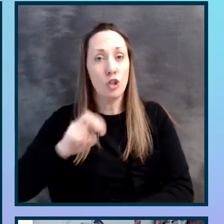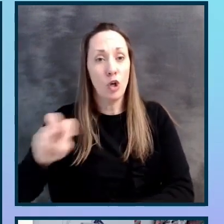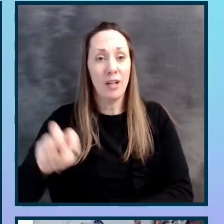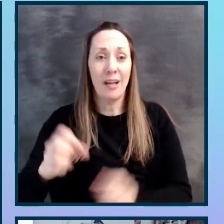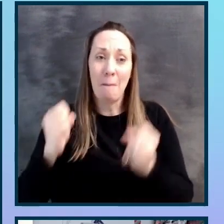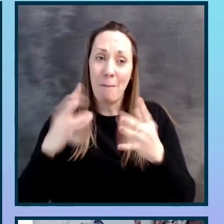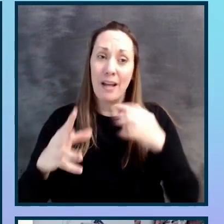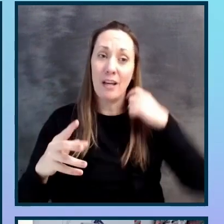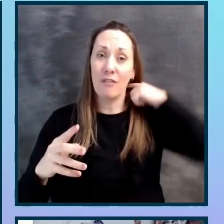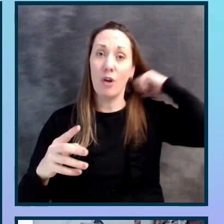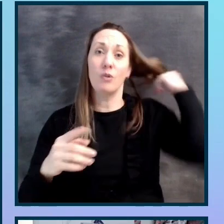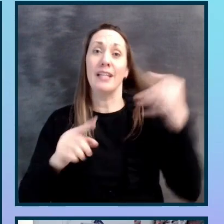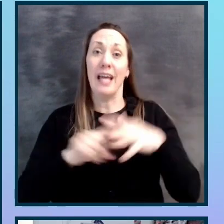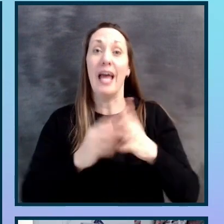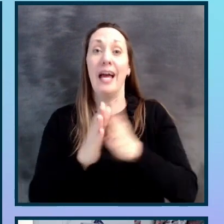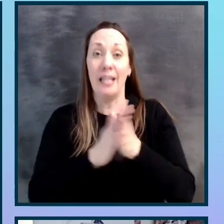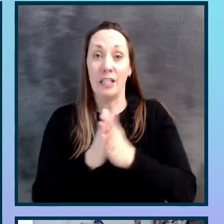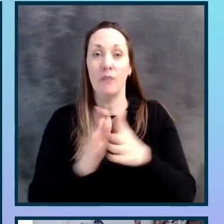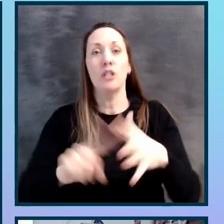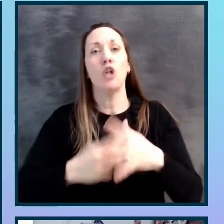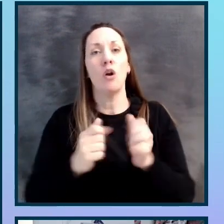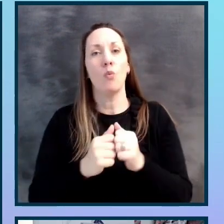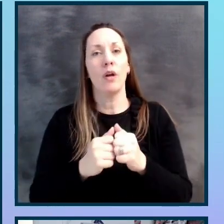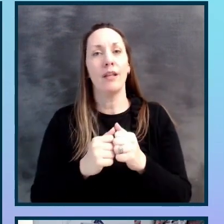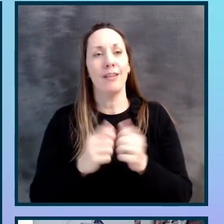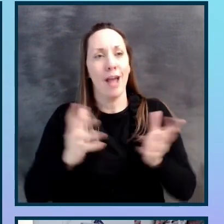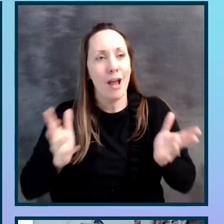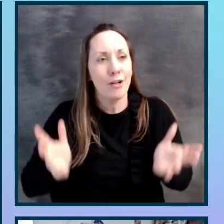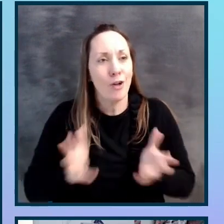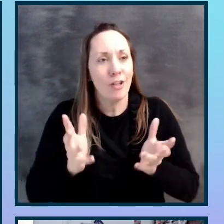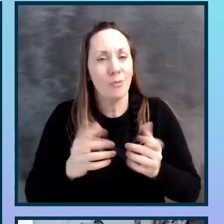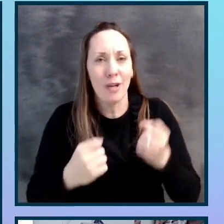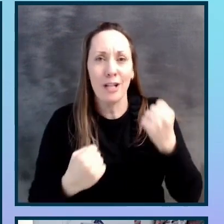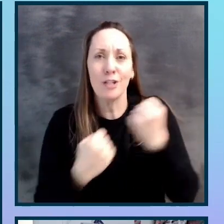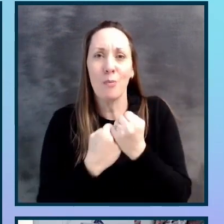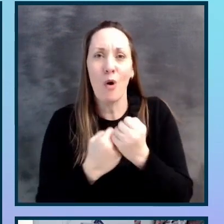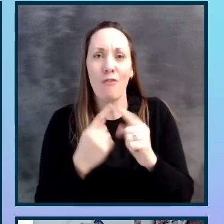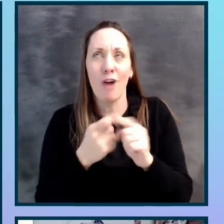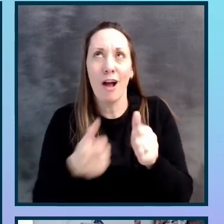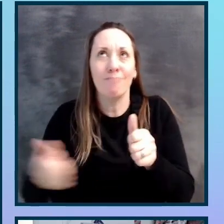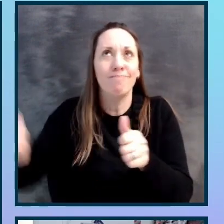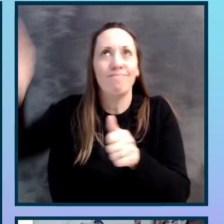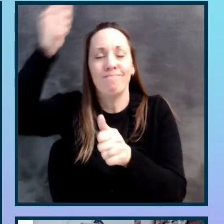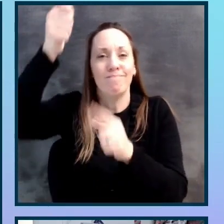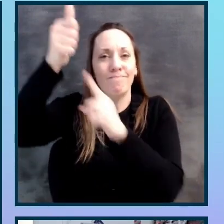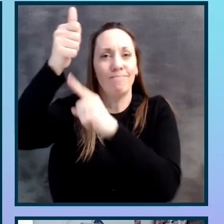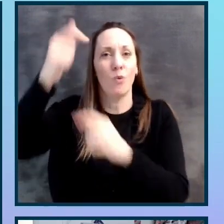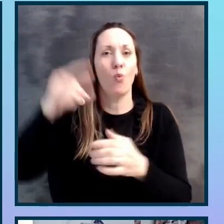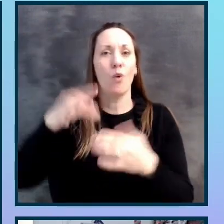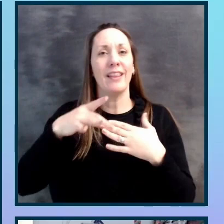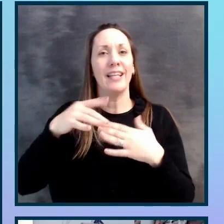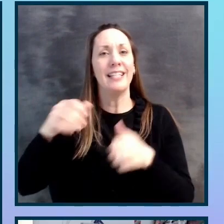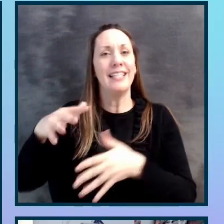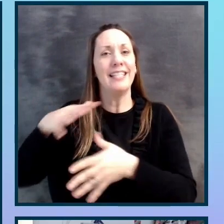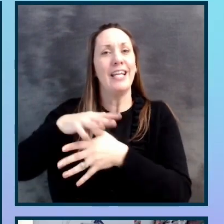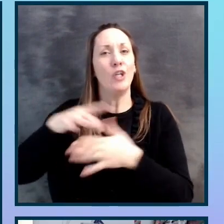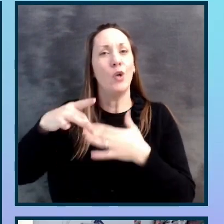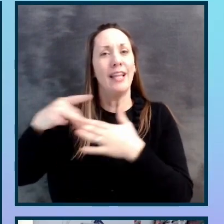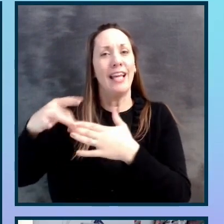have started with encouragement and support from the top of our organization with our senior leadership. I can't stress this enough